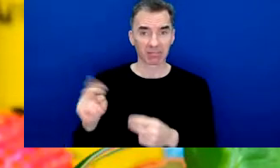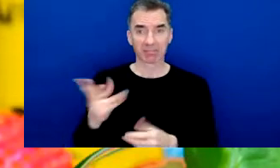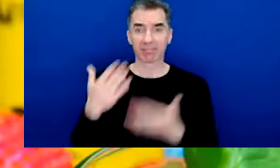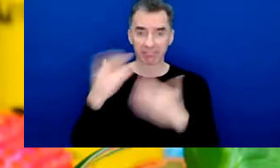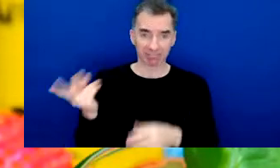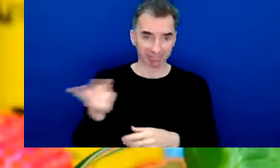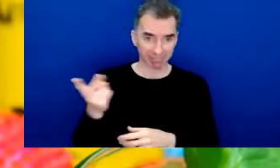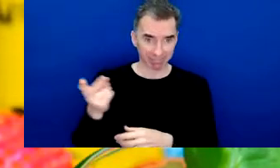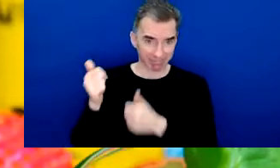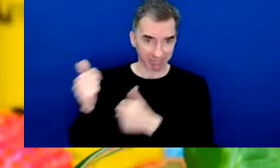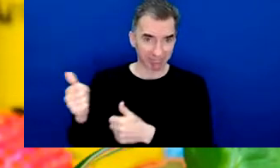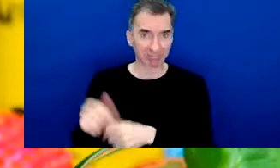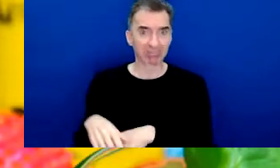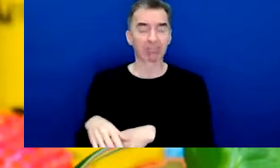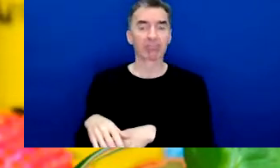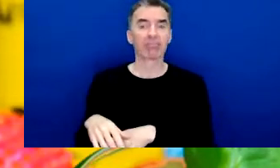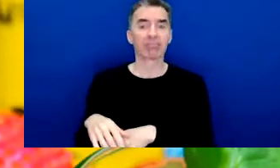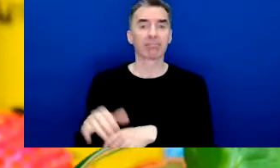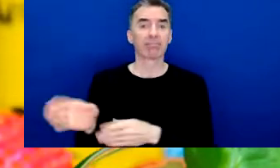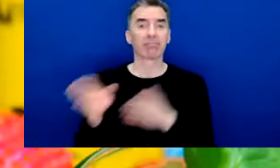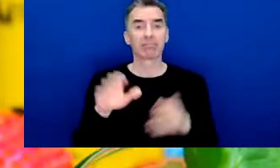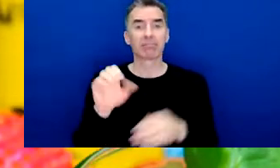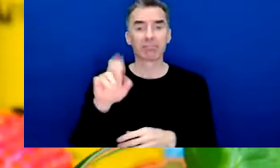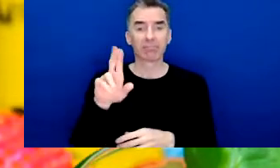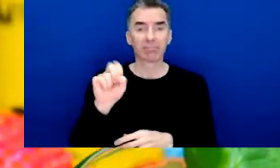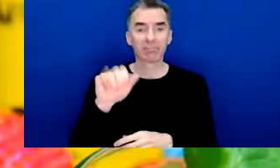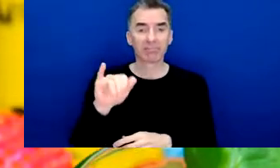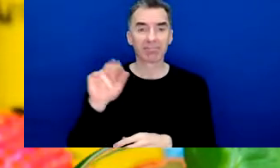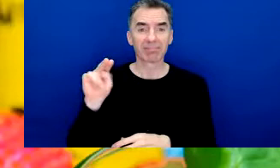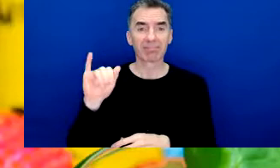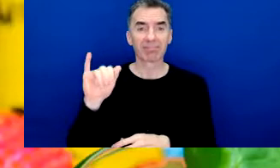and also the always wonderful Susi Nitzel who will be in the background.